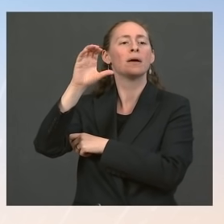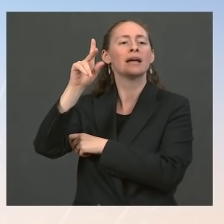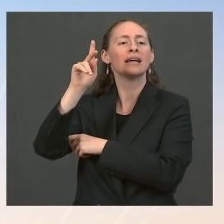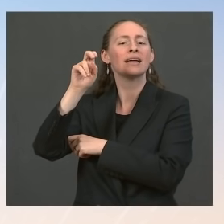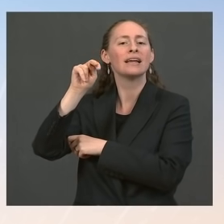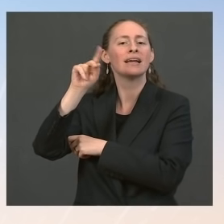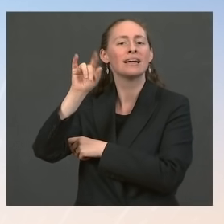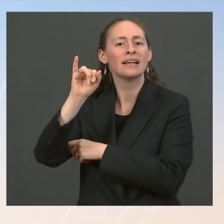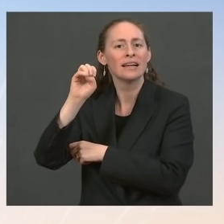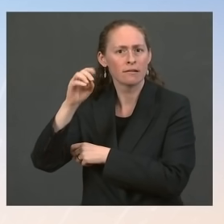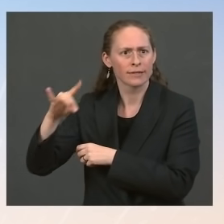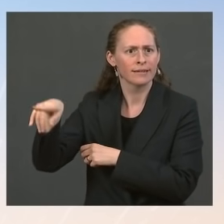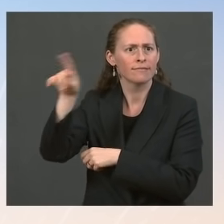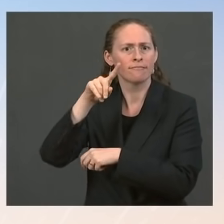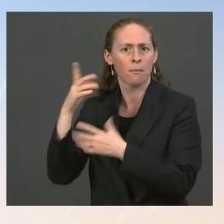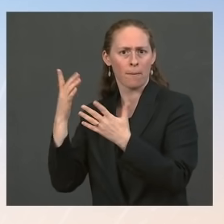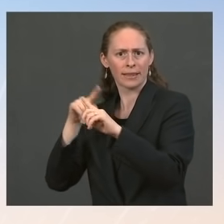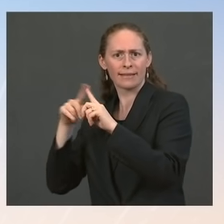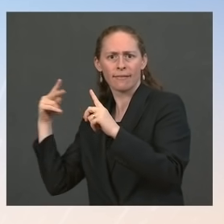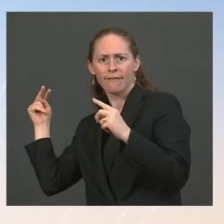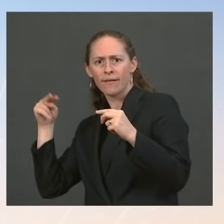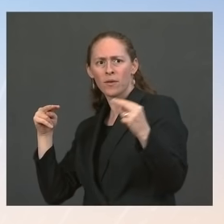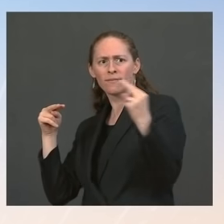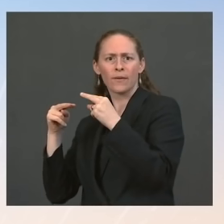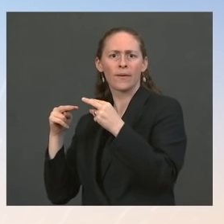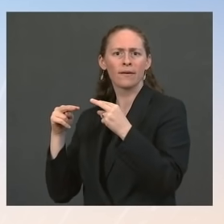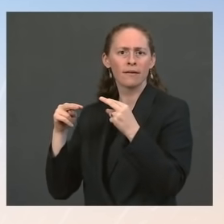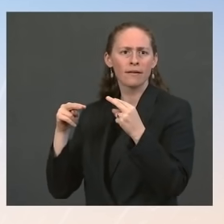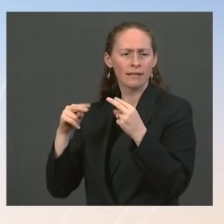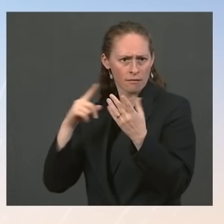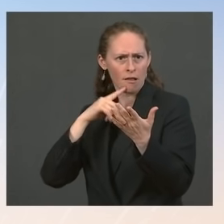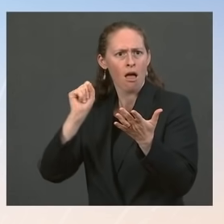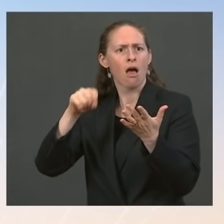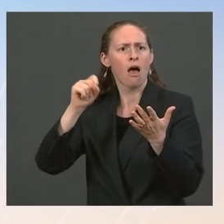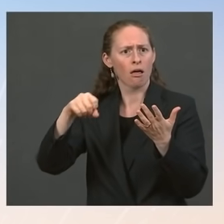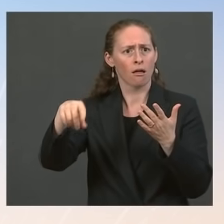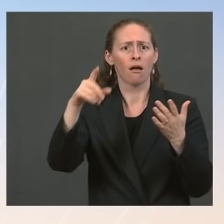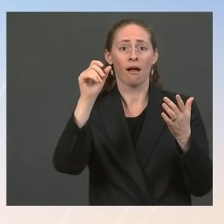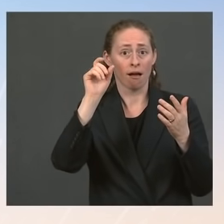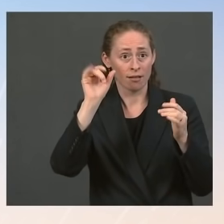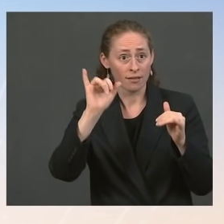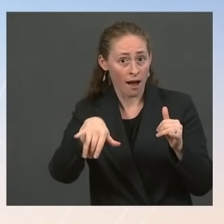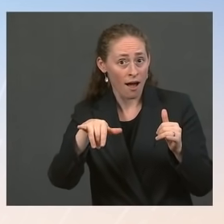who you won't name -- told him, "Sure, we can pull everyone out." Ms. Psaki: That's not how these conversations go.